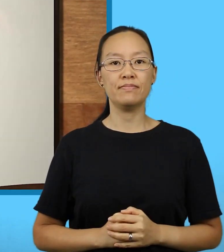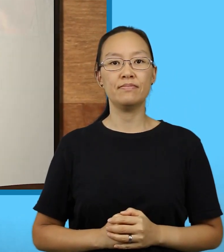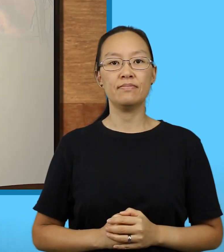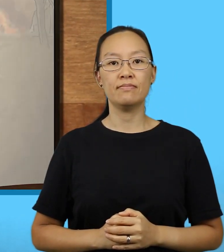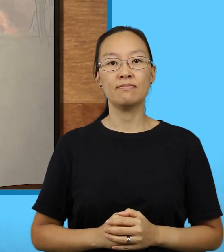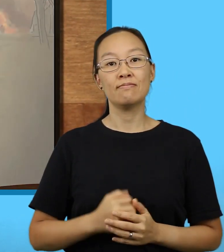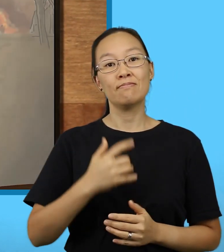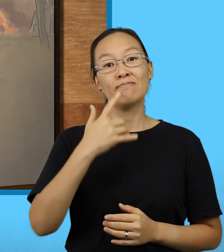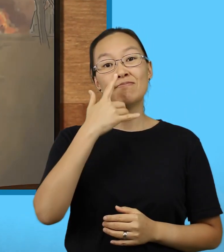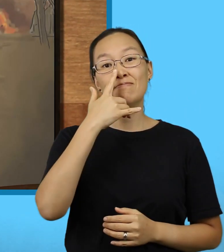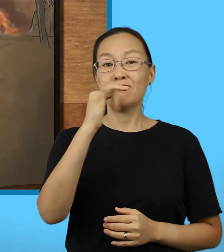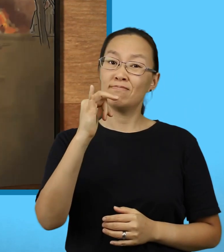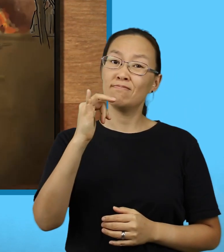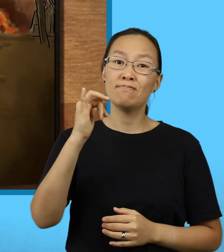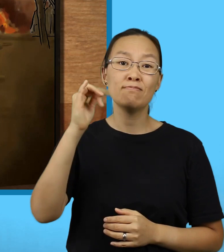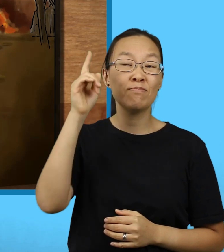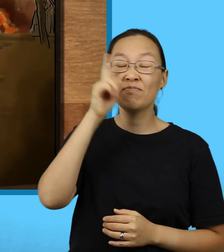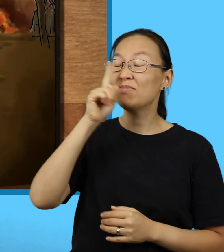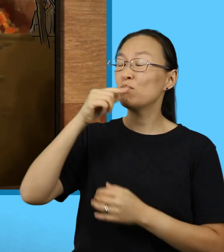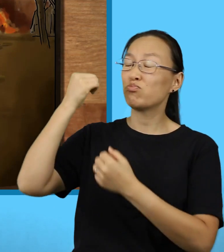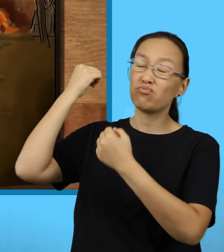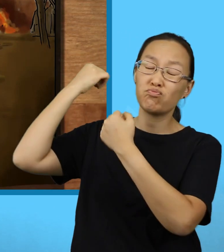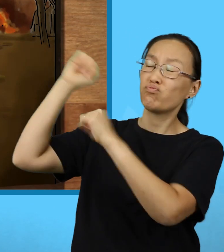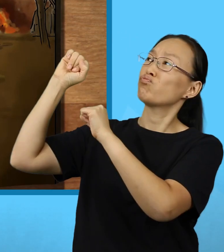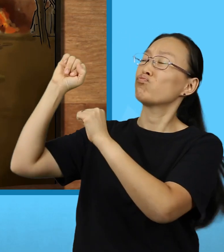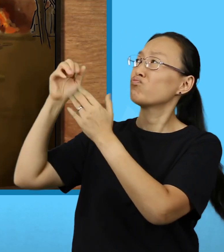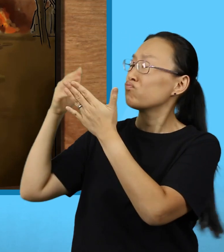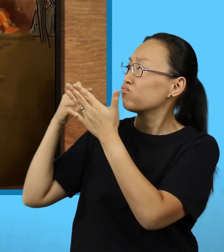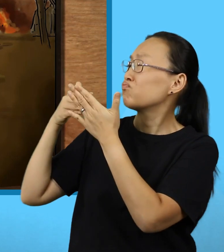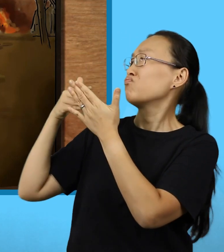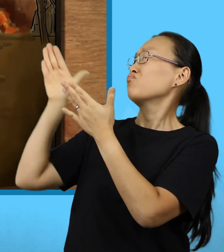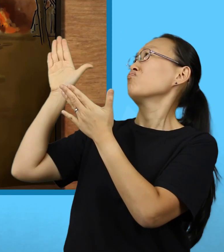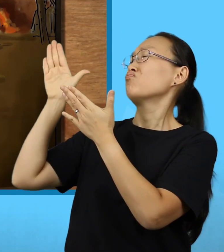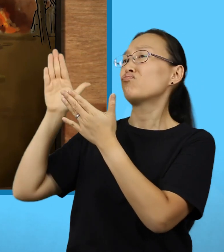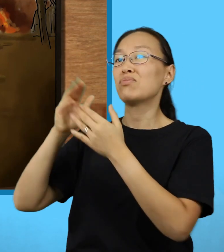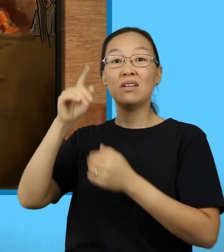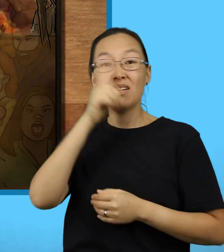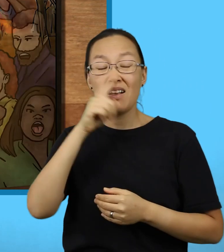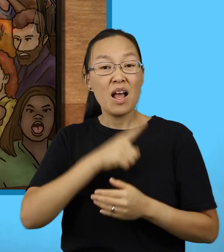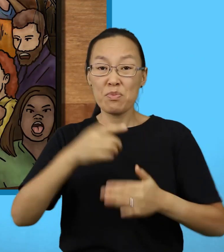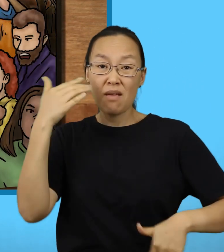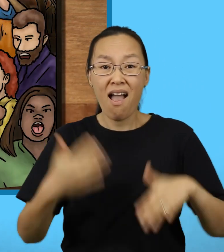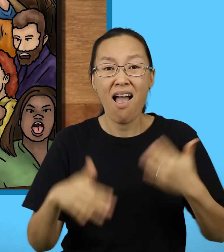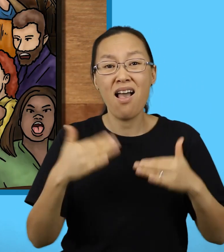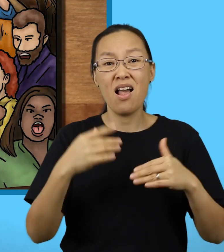But sadly, people turned away, they didn't do right. People harm. People lie.